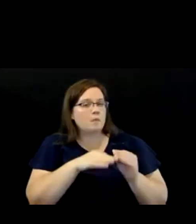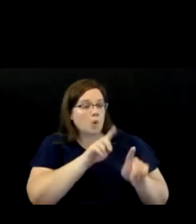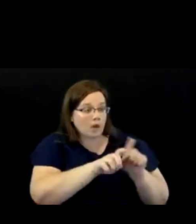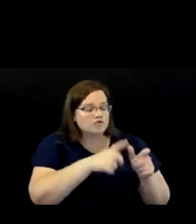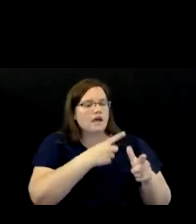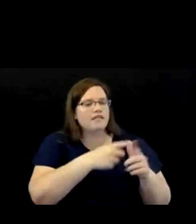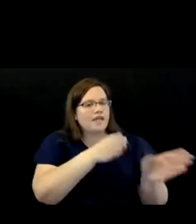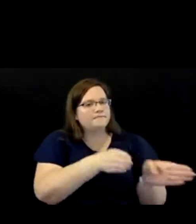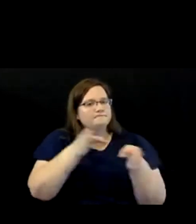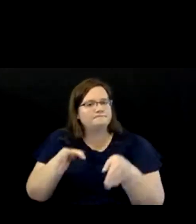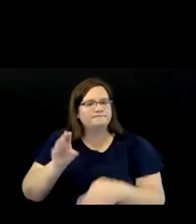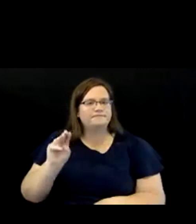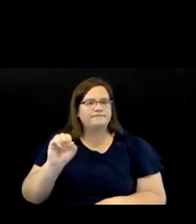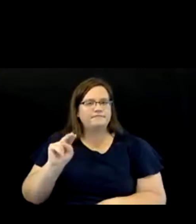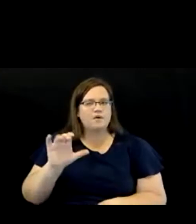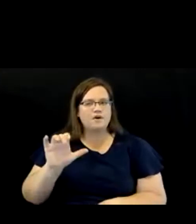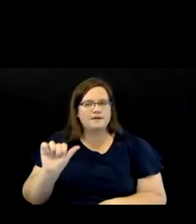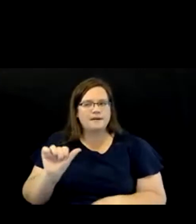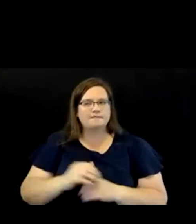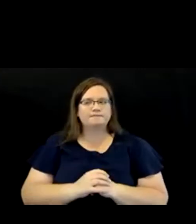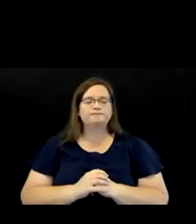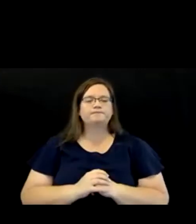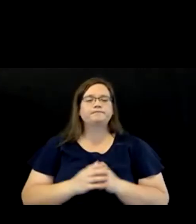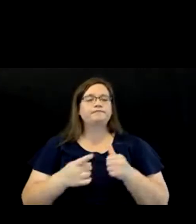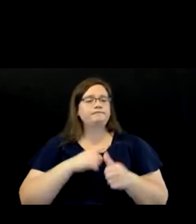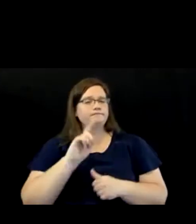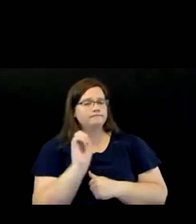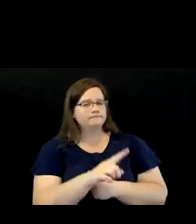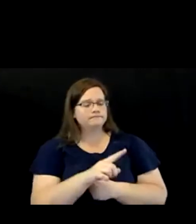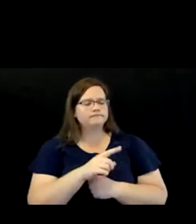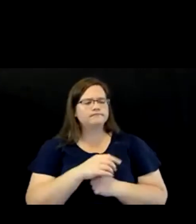to Monica. So our first question is, what is the office of